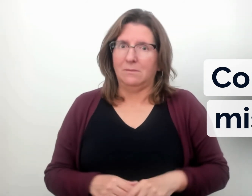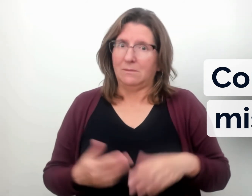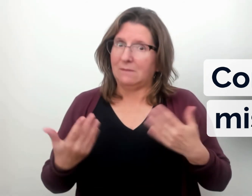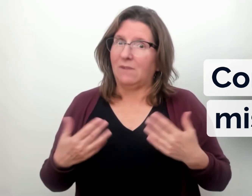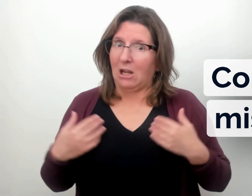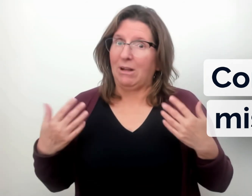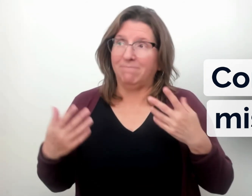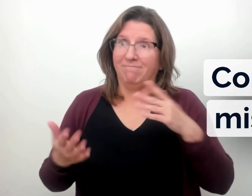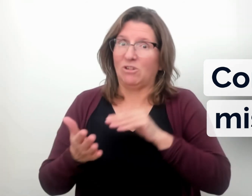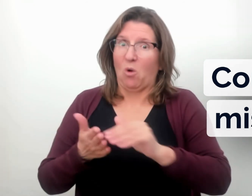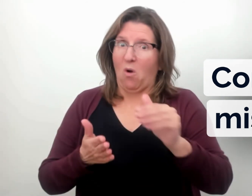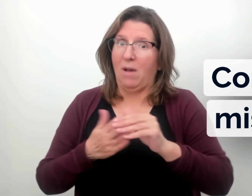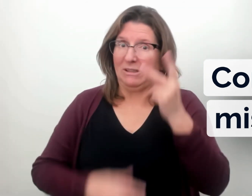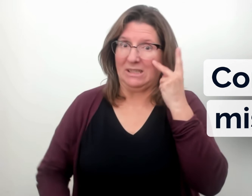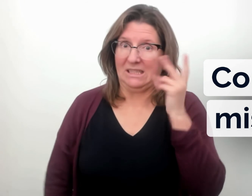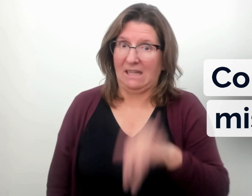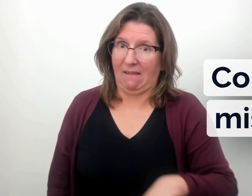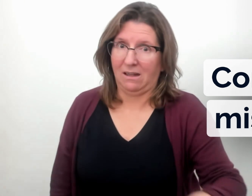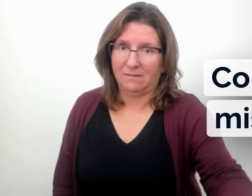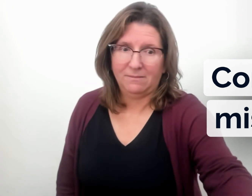That's a mistake I see fairly often.